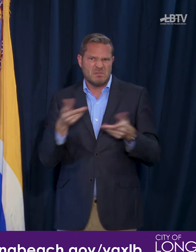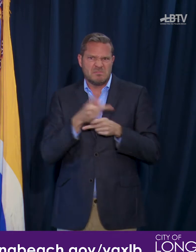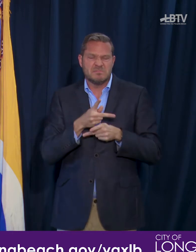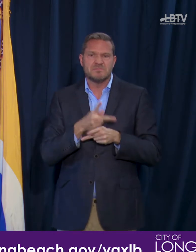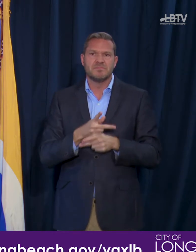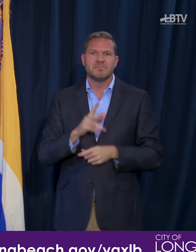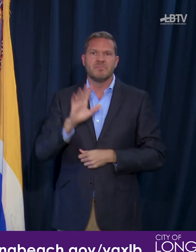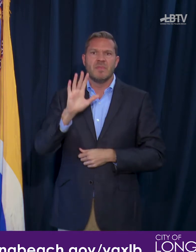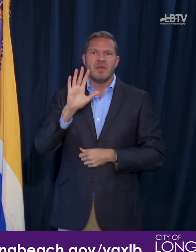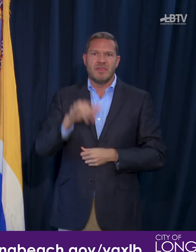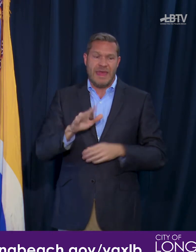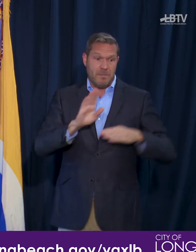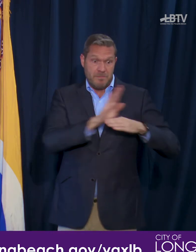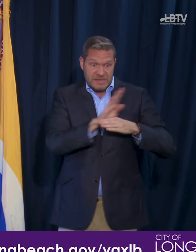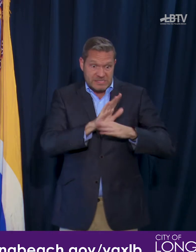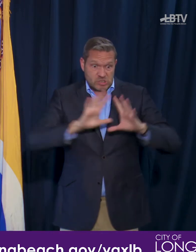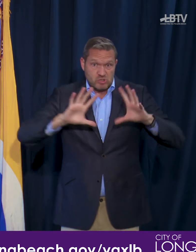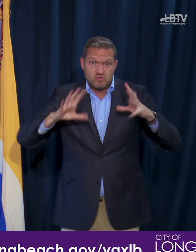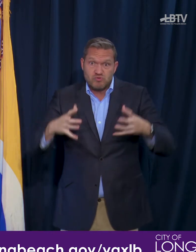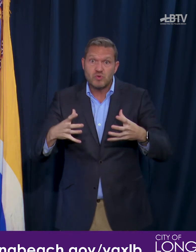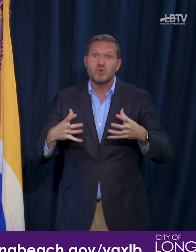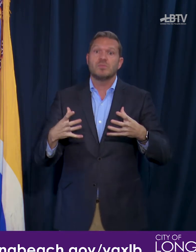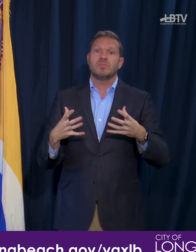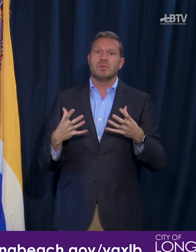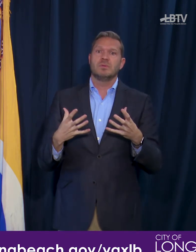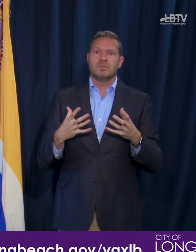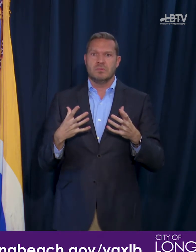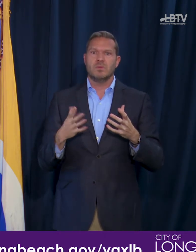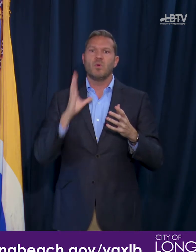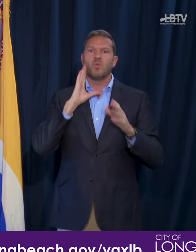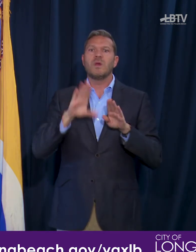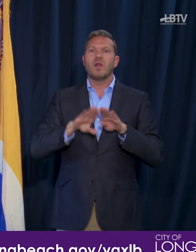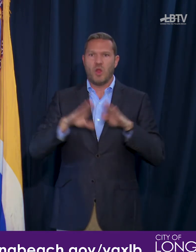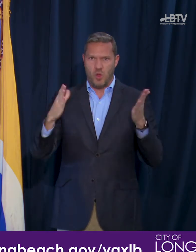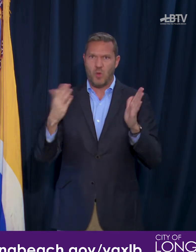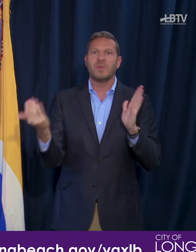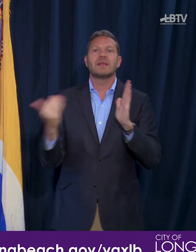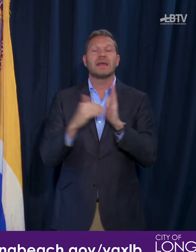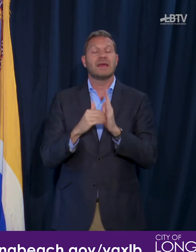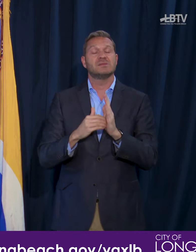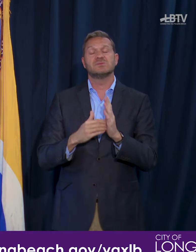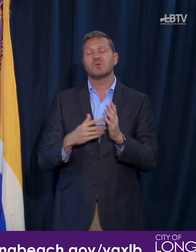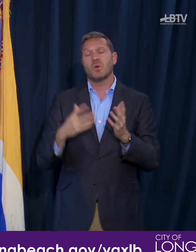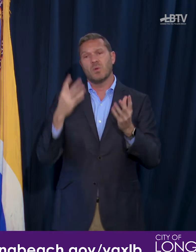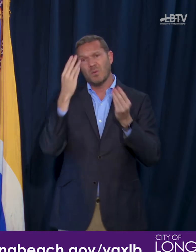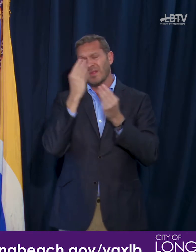So for all of those businesses, we just wish you first the best of luck.